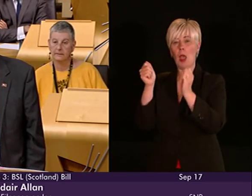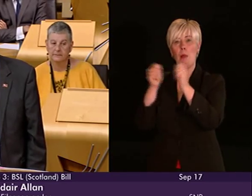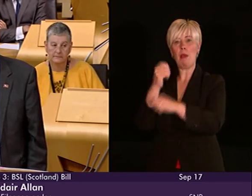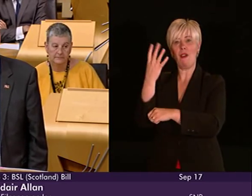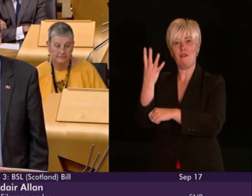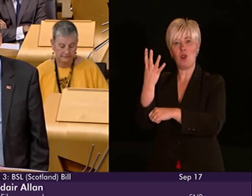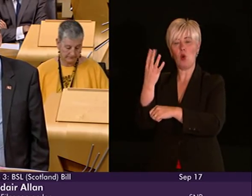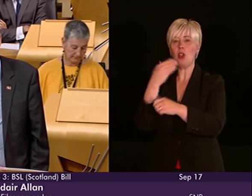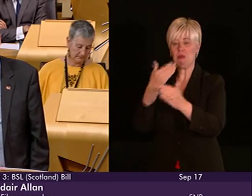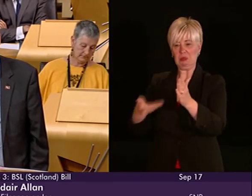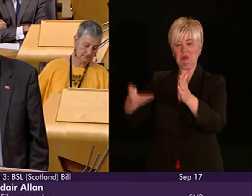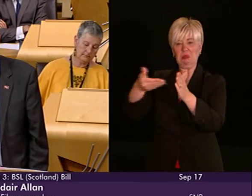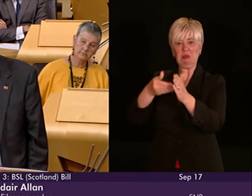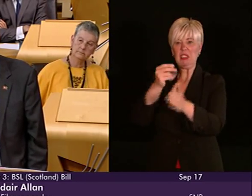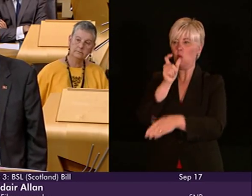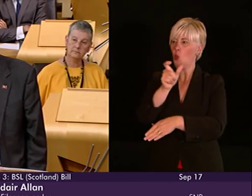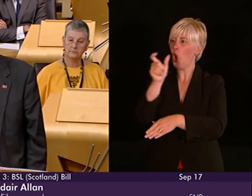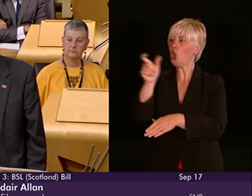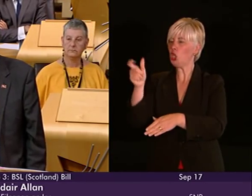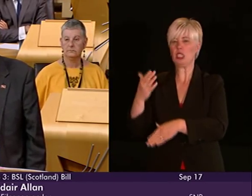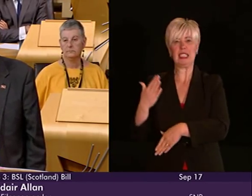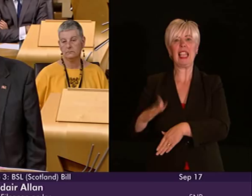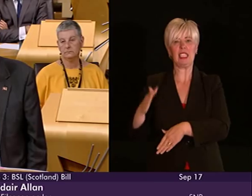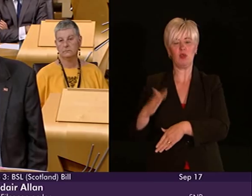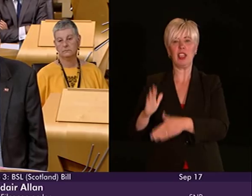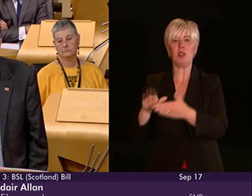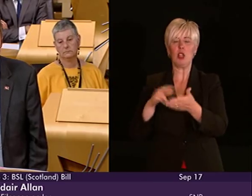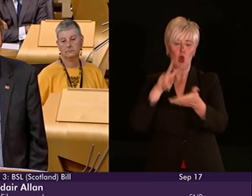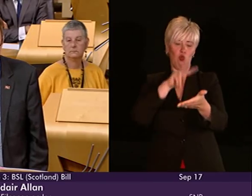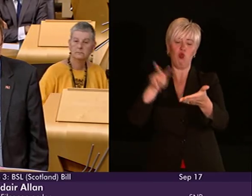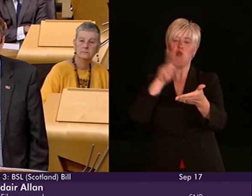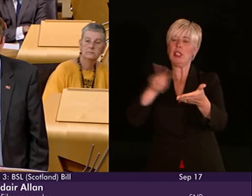into section 8 some words that are necessary to make the provision read properly. Amendments